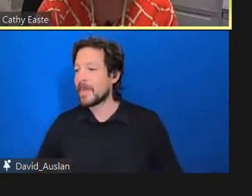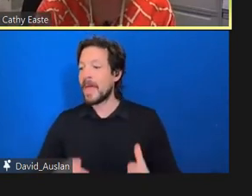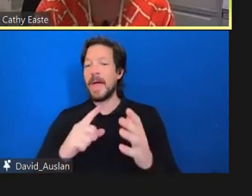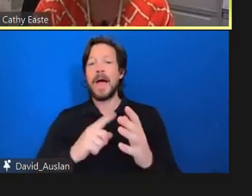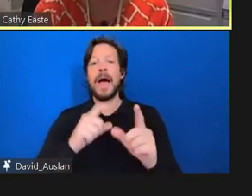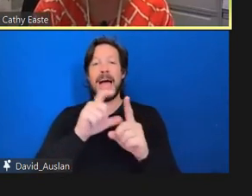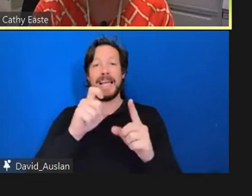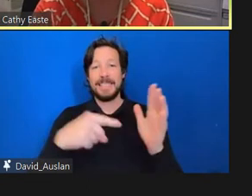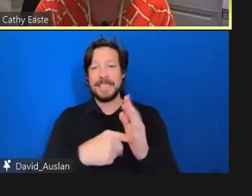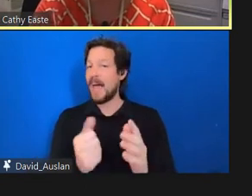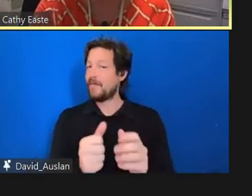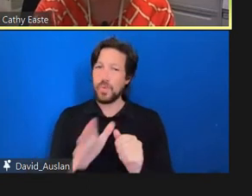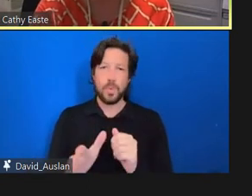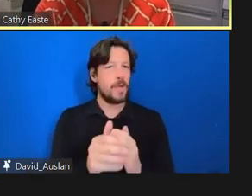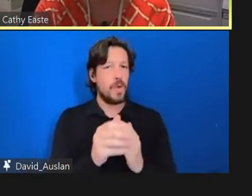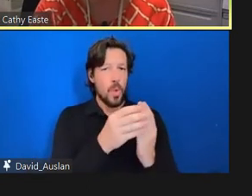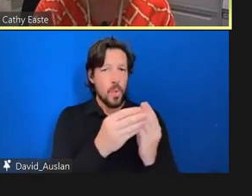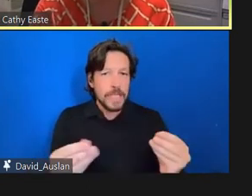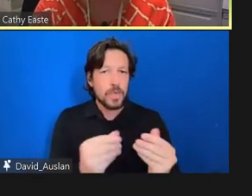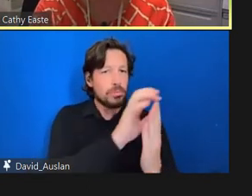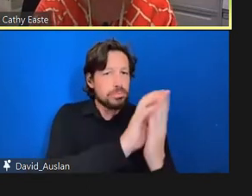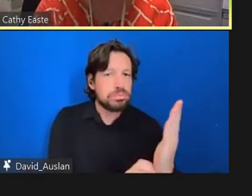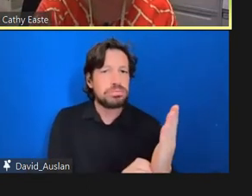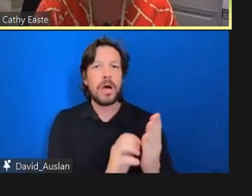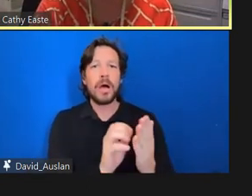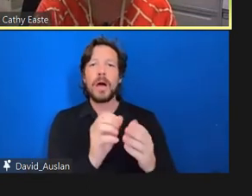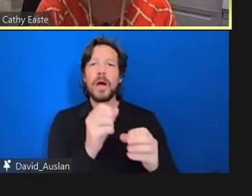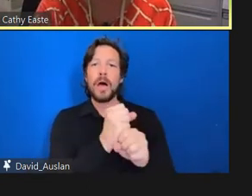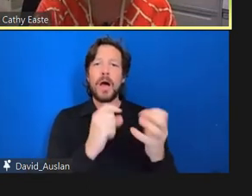guidelines on supporting deaf and hard of hearing people. There've been number of presentations in